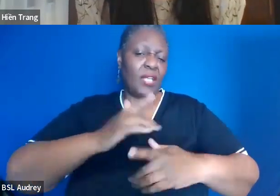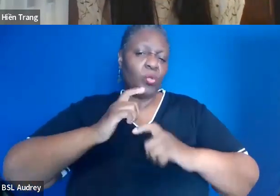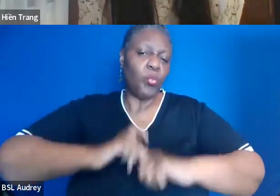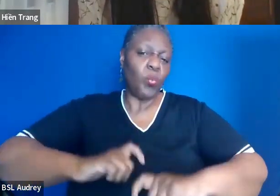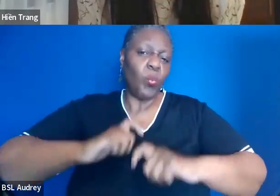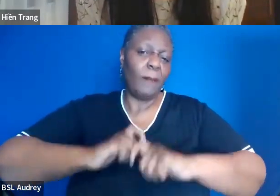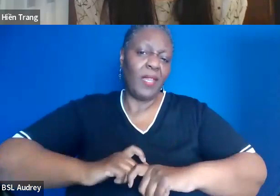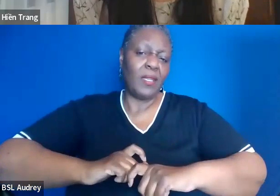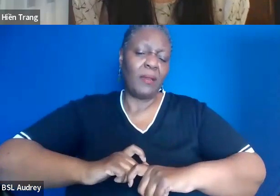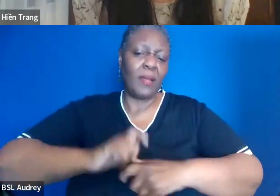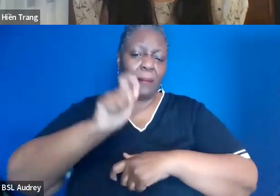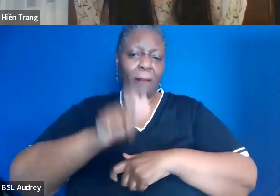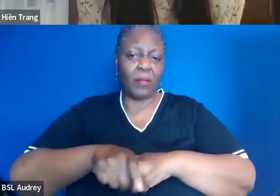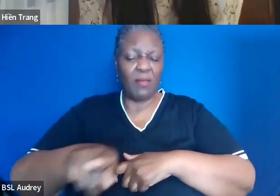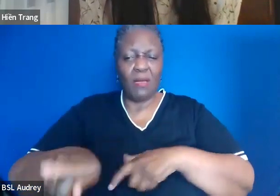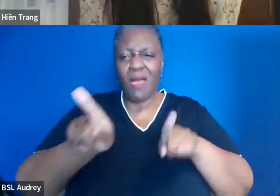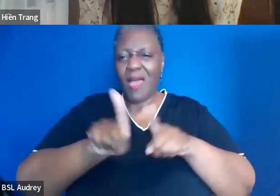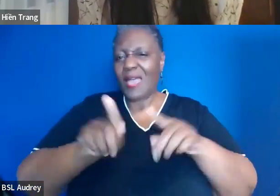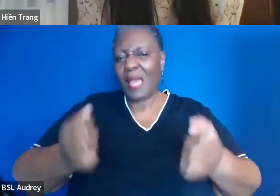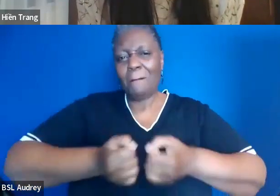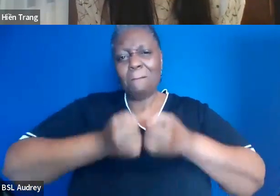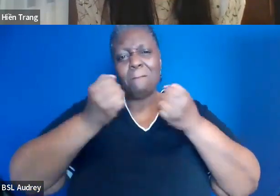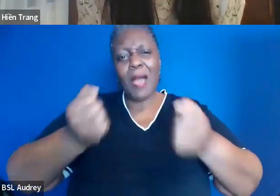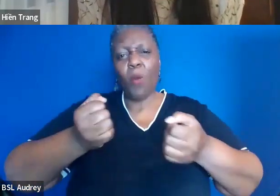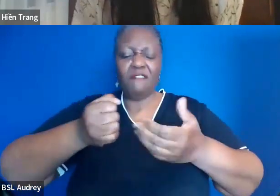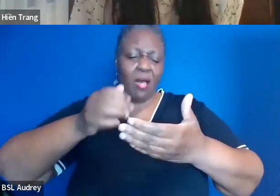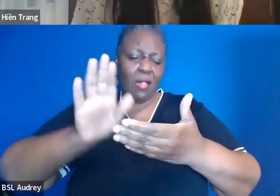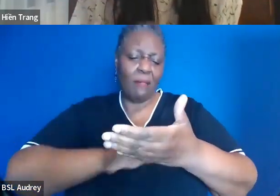um and such a powerful poet comes comes through in this line